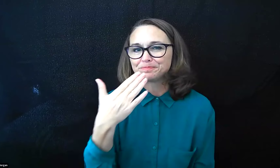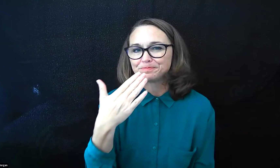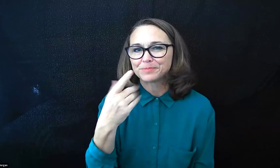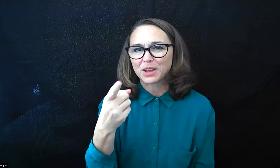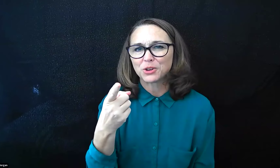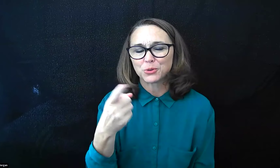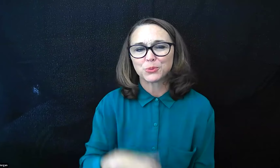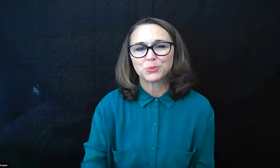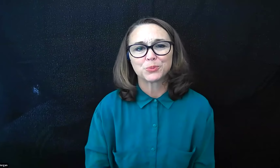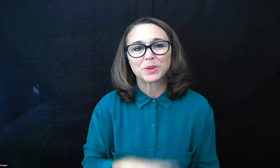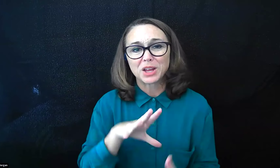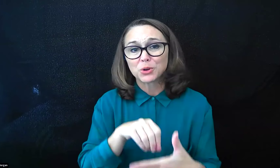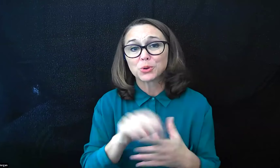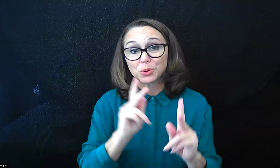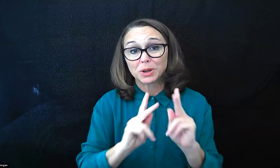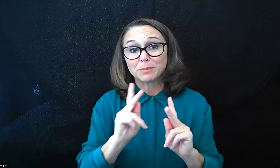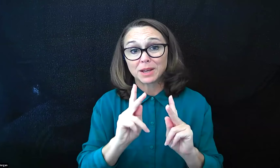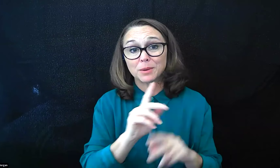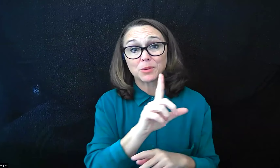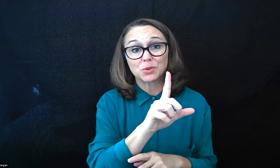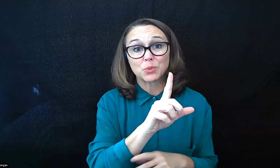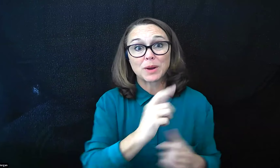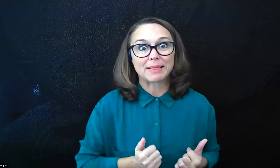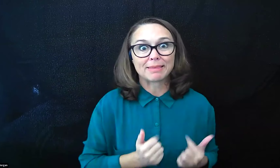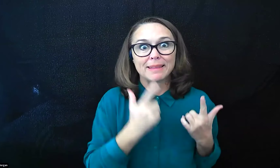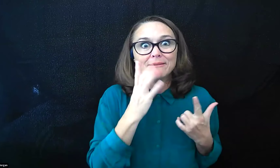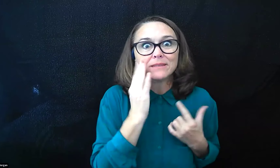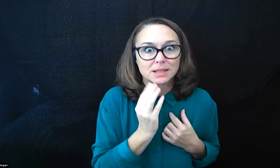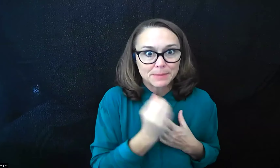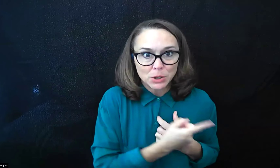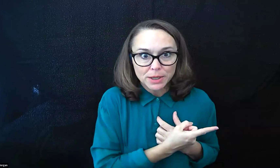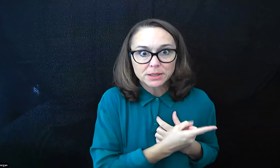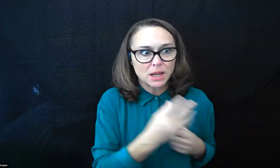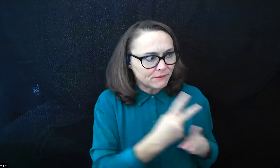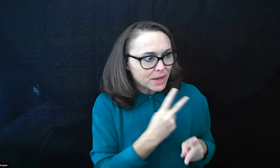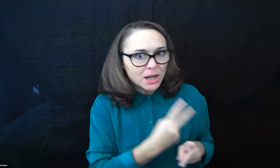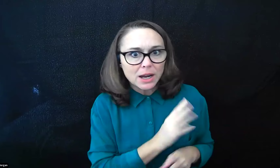including people with lived experience in this work and figuring out ways to engage